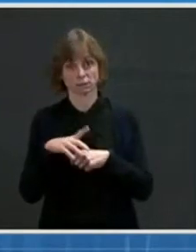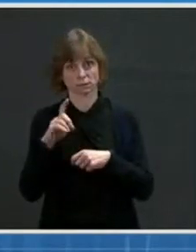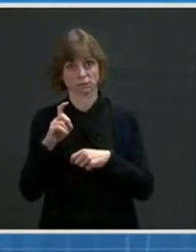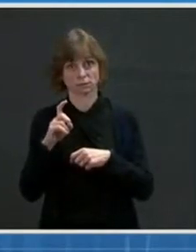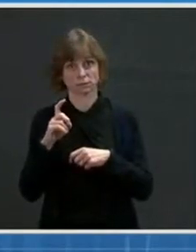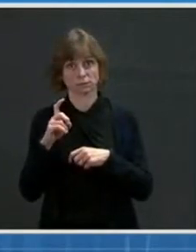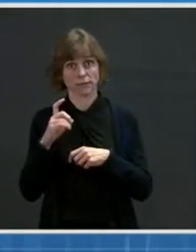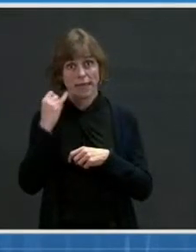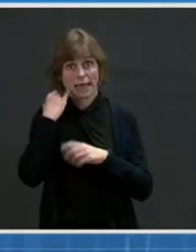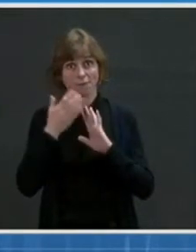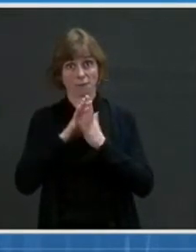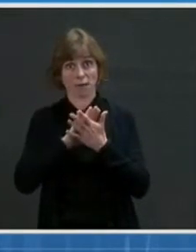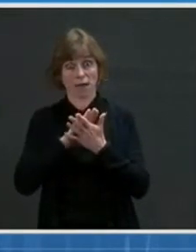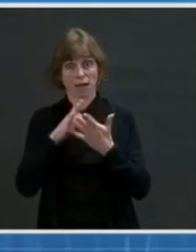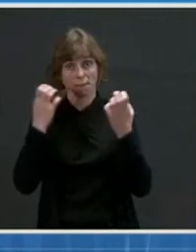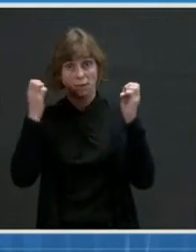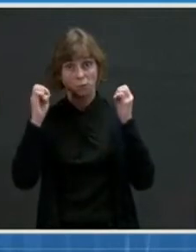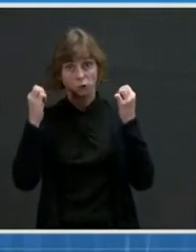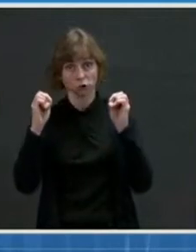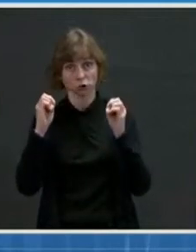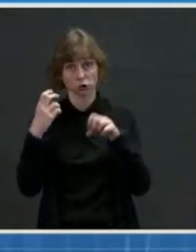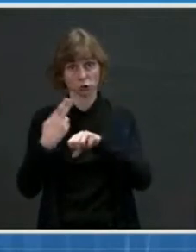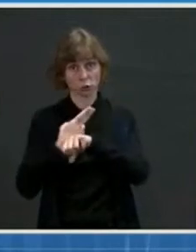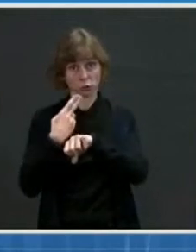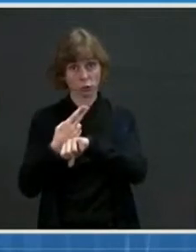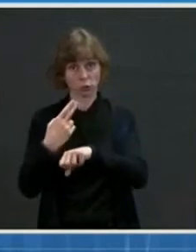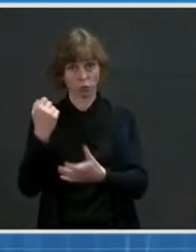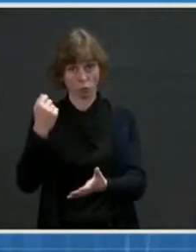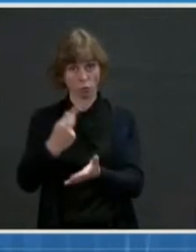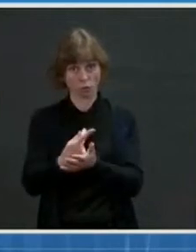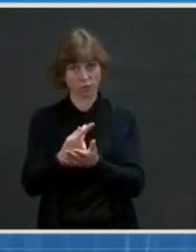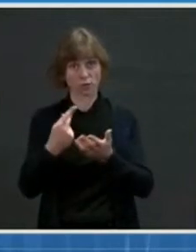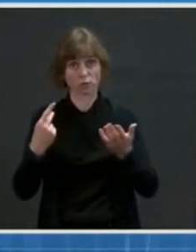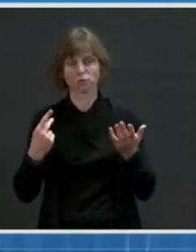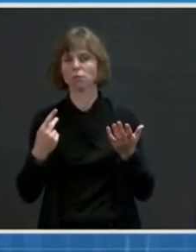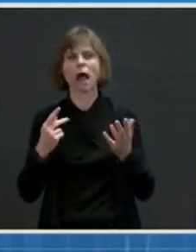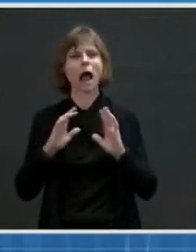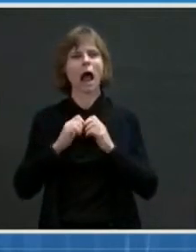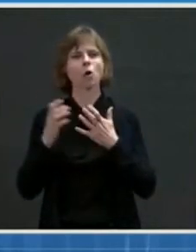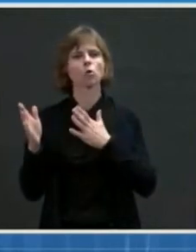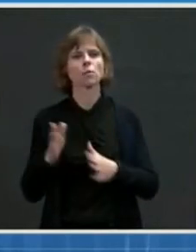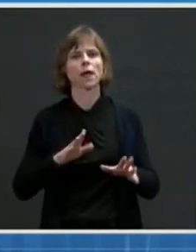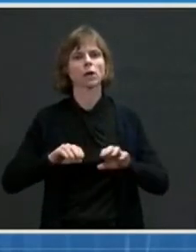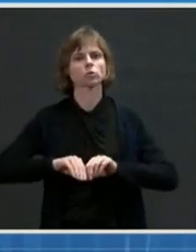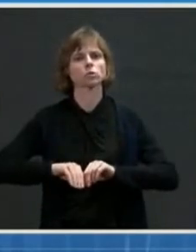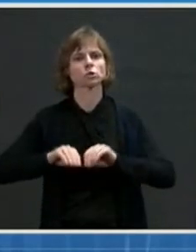CAN I ASK ABOUT THE JOHNSON AND JOHNSON VACCINE. IF IT WINS EMERGENCY USE